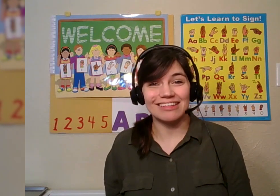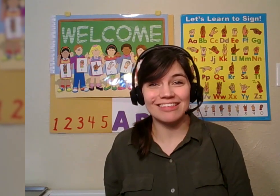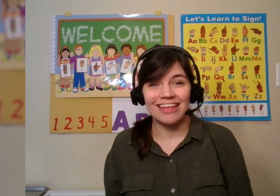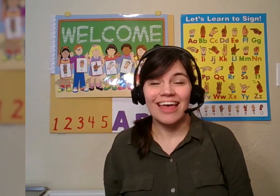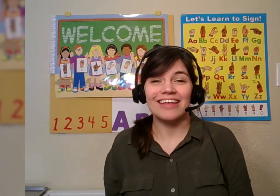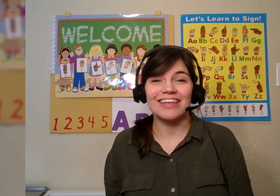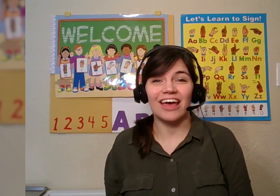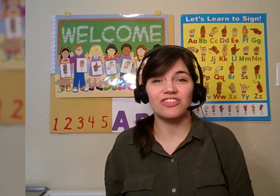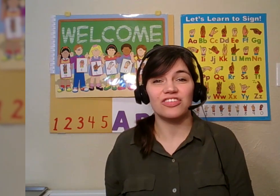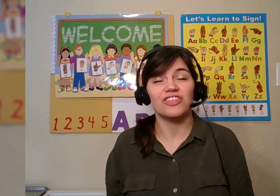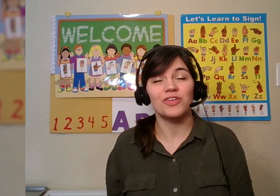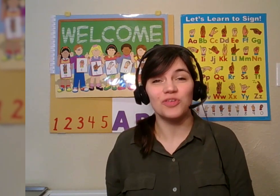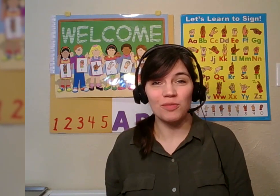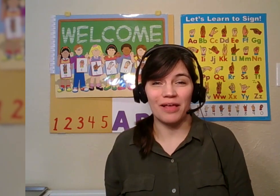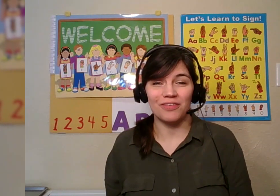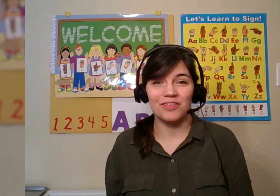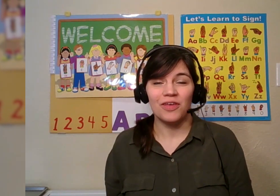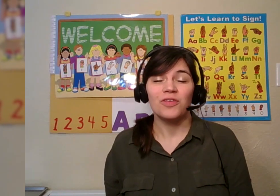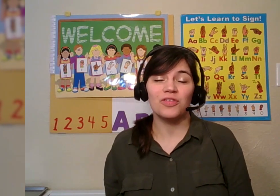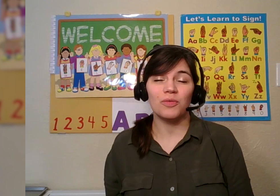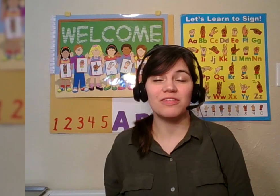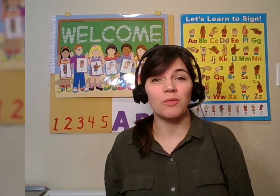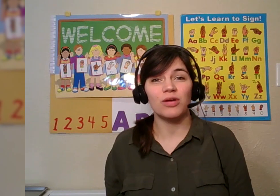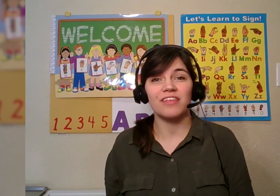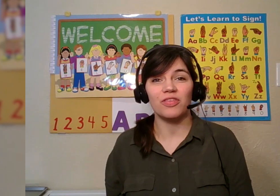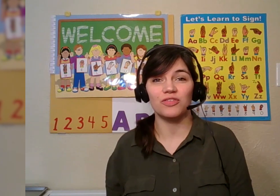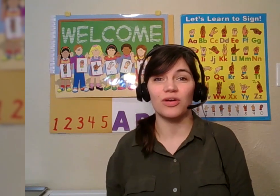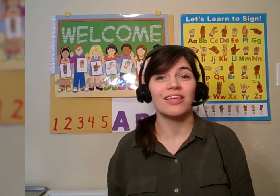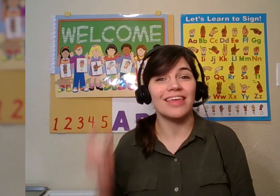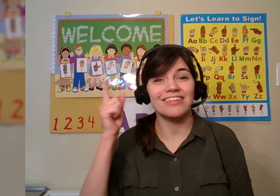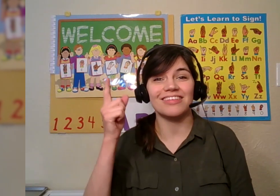attached to their doorbells, so that when someone is at the door, they can see the